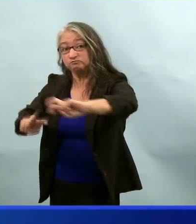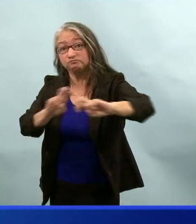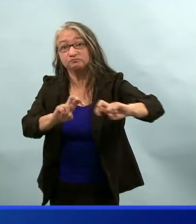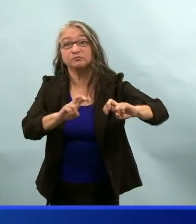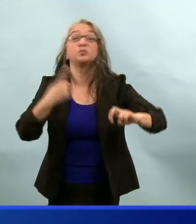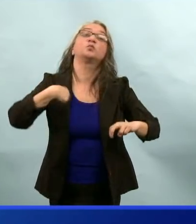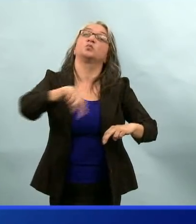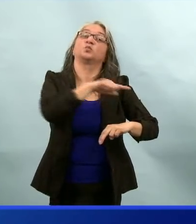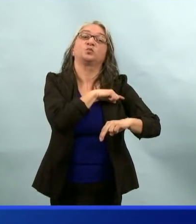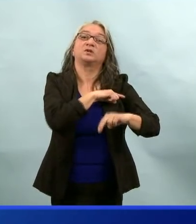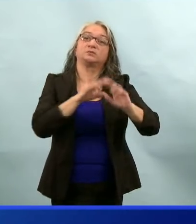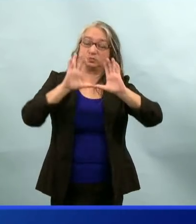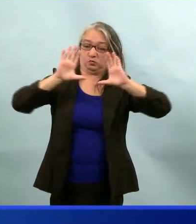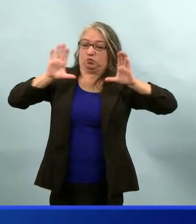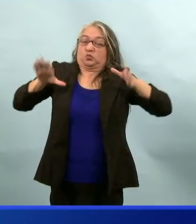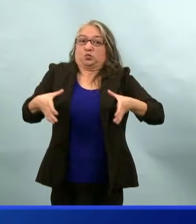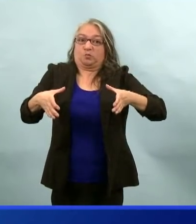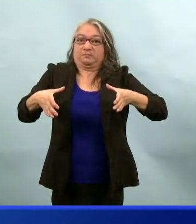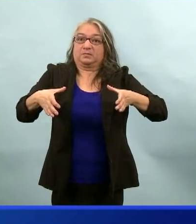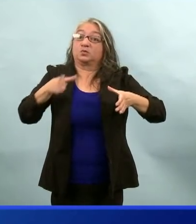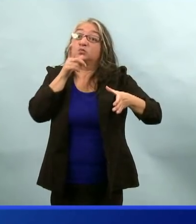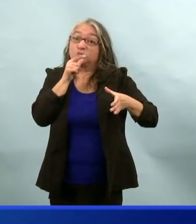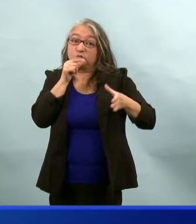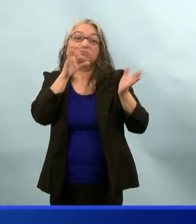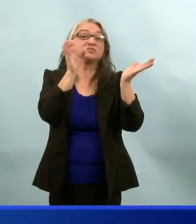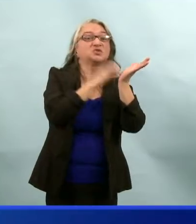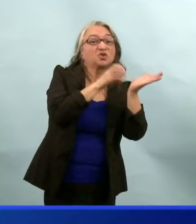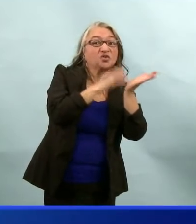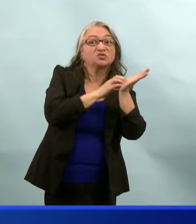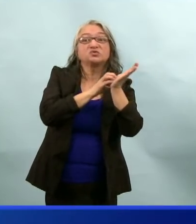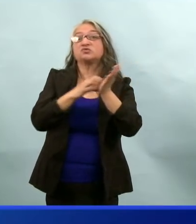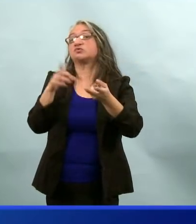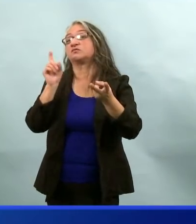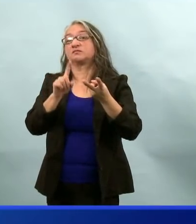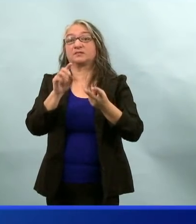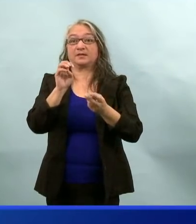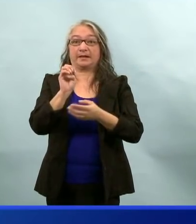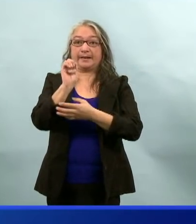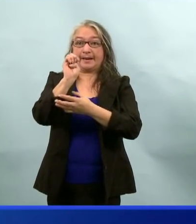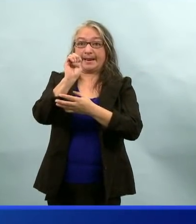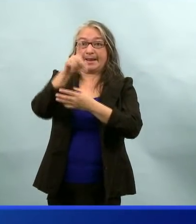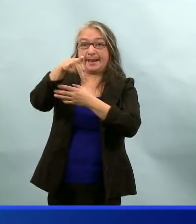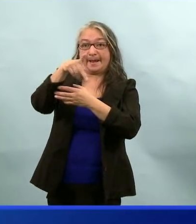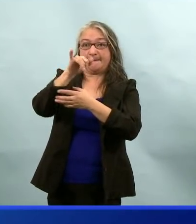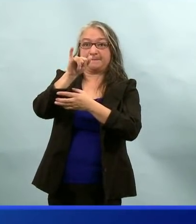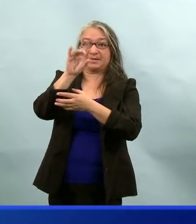comprised of physicians nurses epidemiologists and others to discuss um where our risk is and